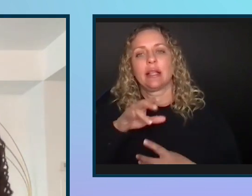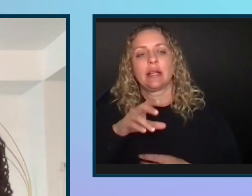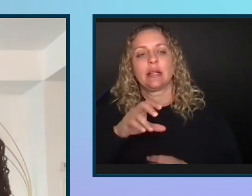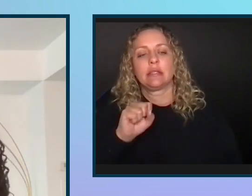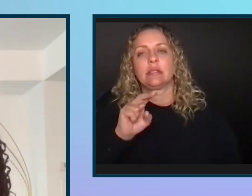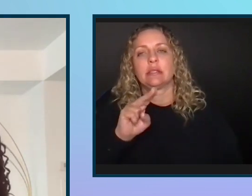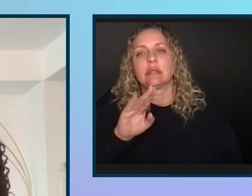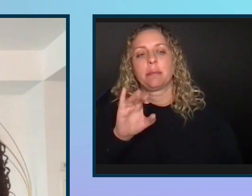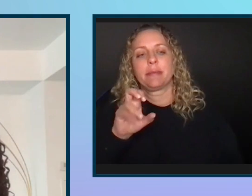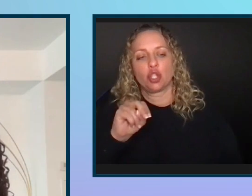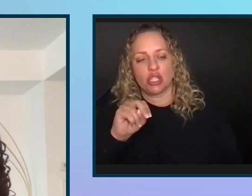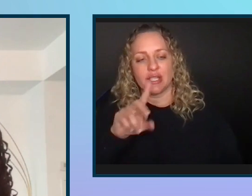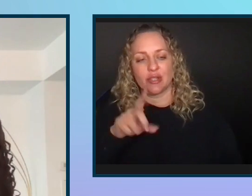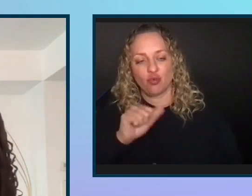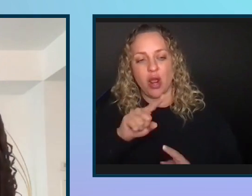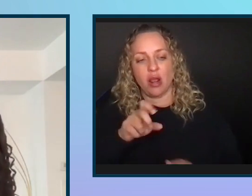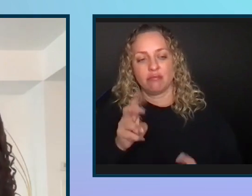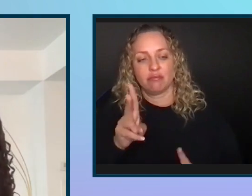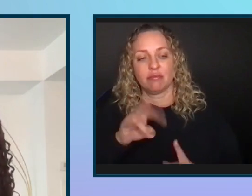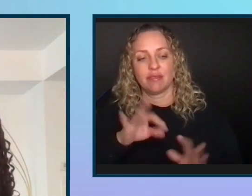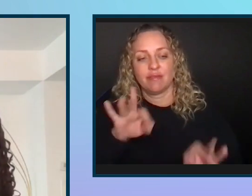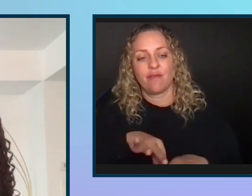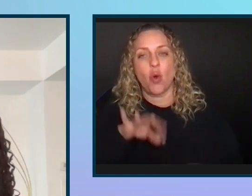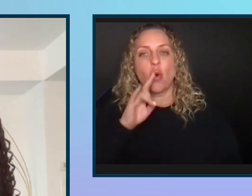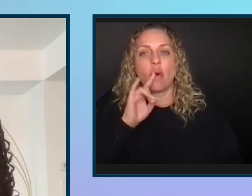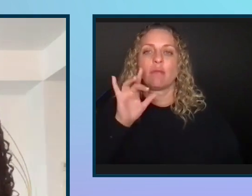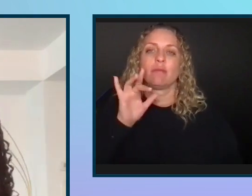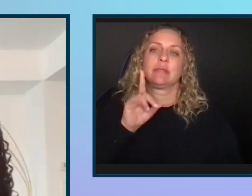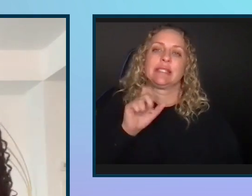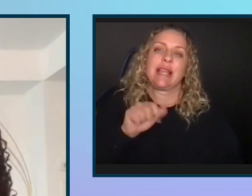When you're trying to submit a form and end with a disabled button that you can't interact with,